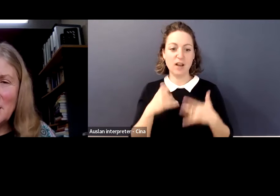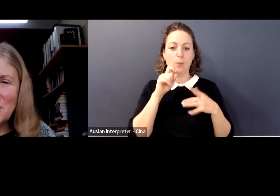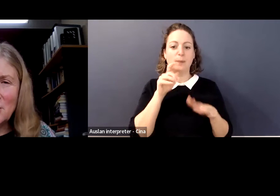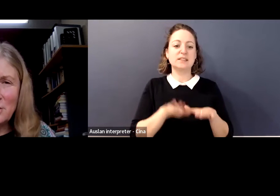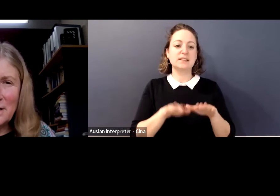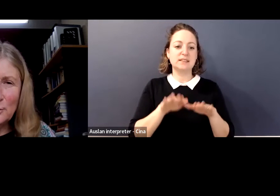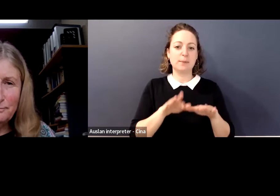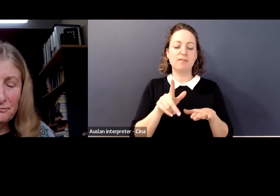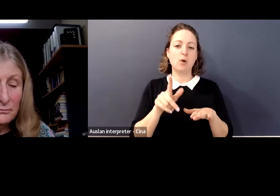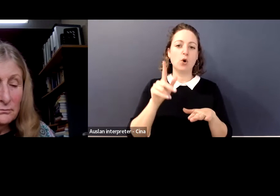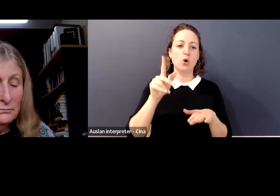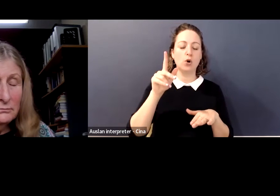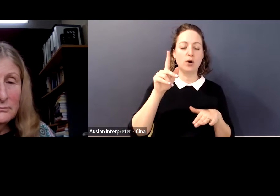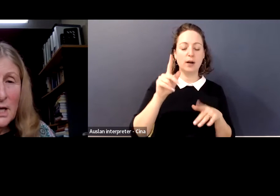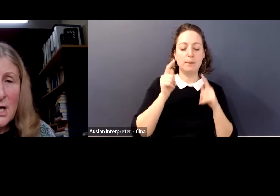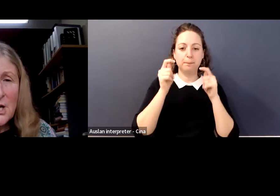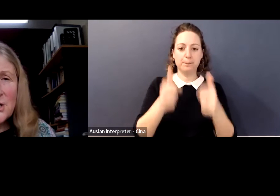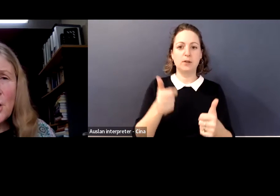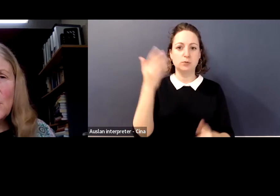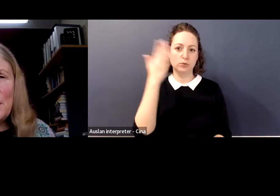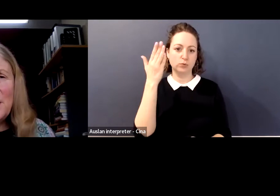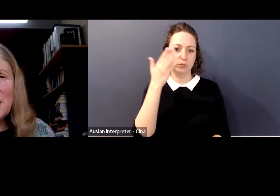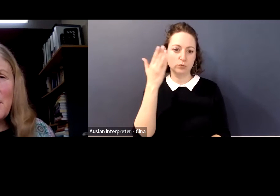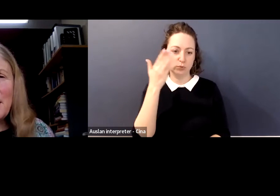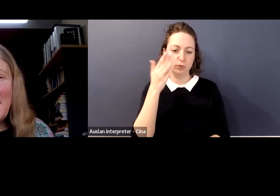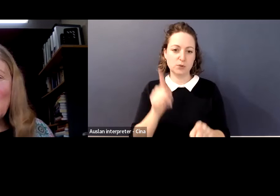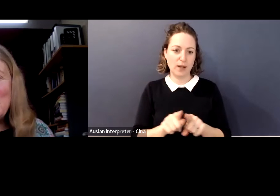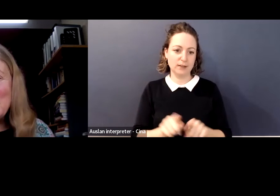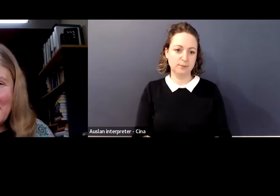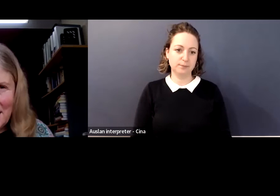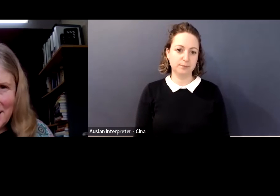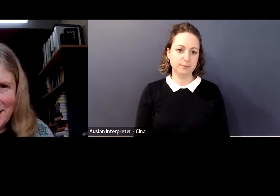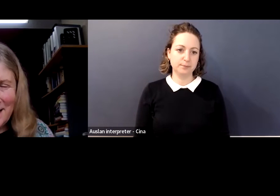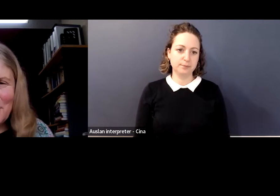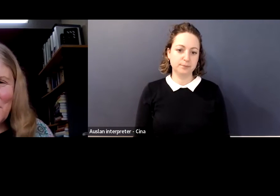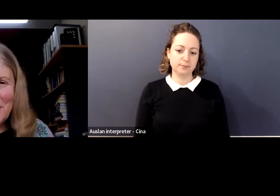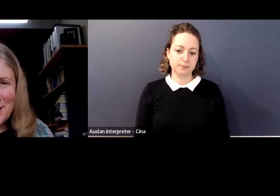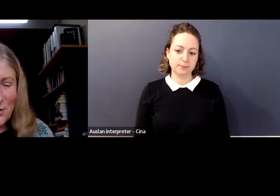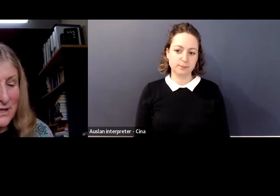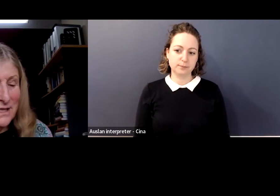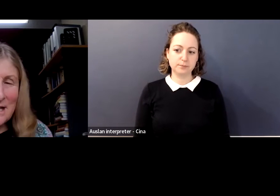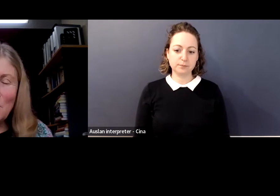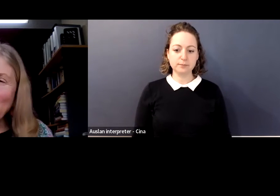at a tertiary level. So when we think about how we assess learning disorders, again, we've